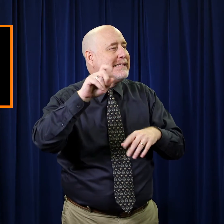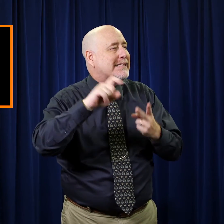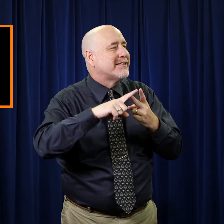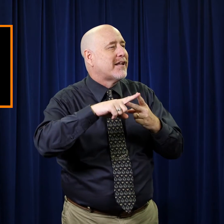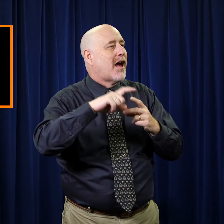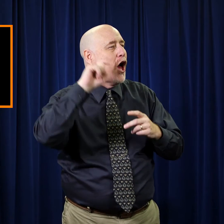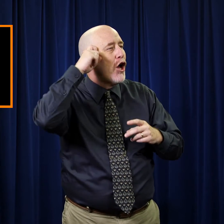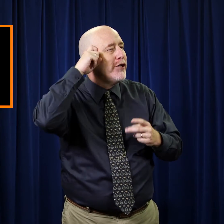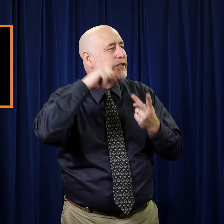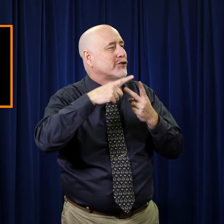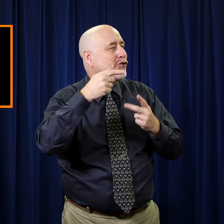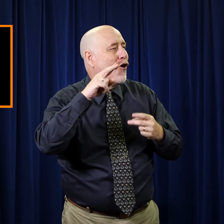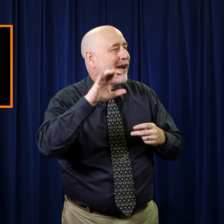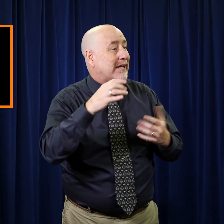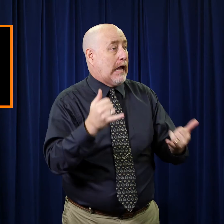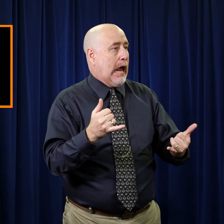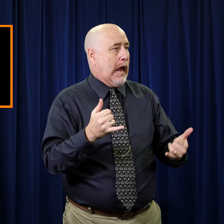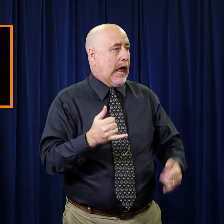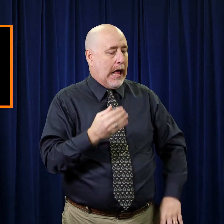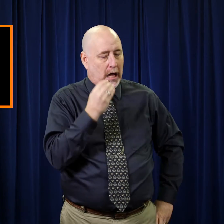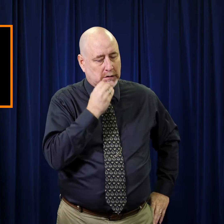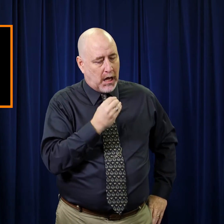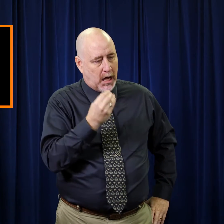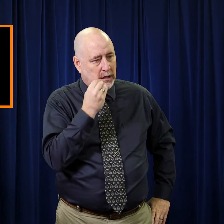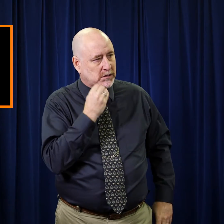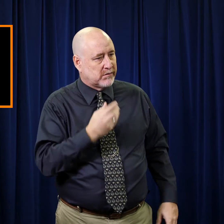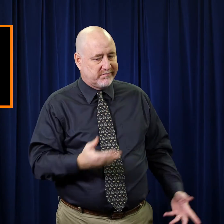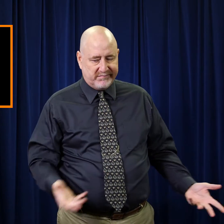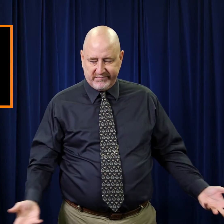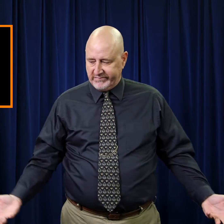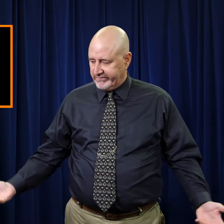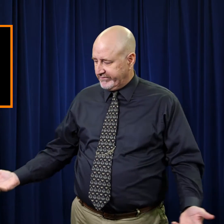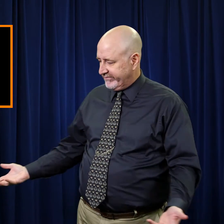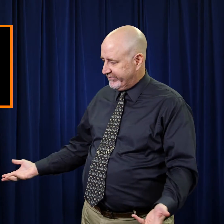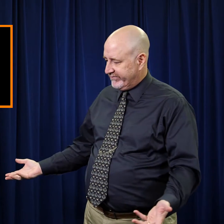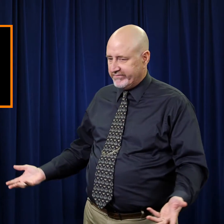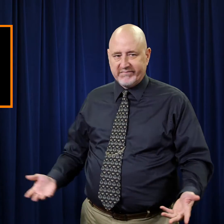leeks, the onions, the garlic. But now our whole being is dried up. There's nothing